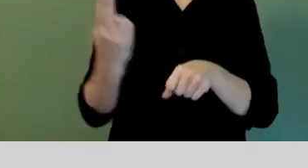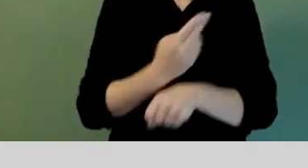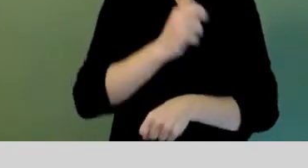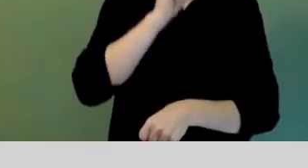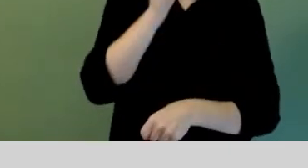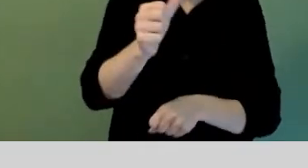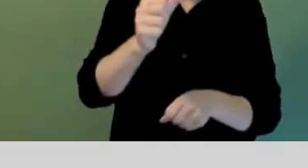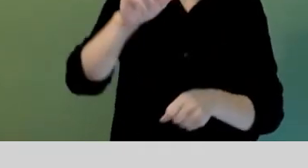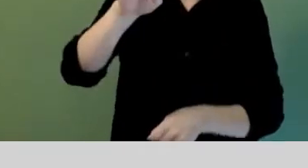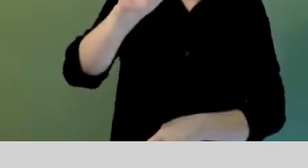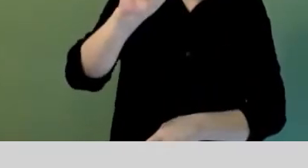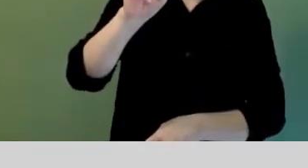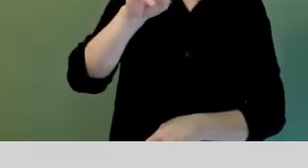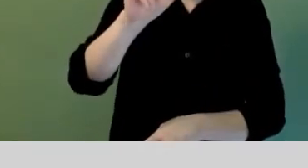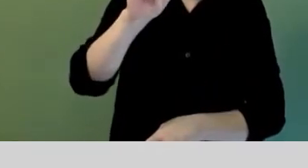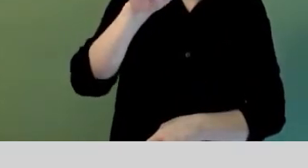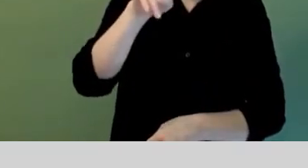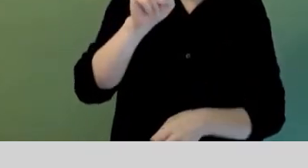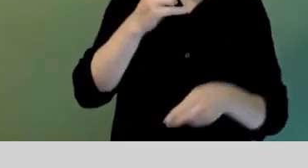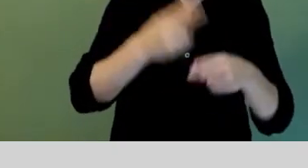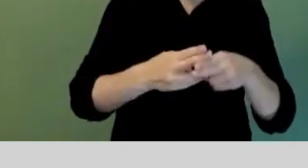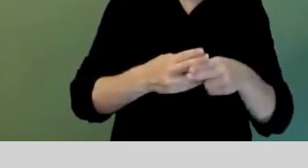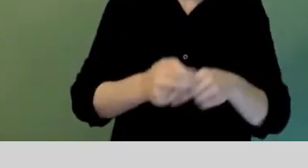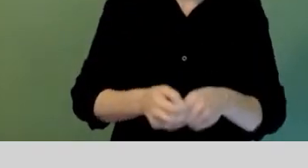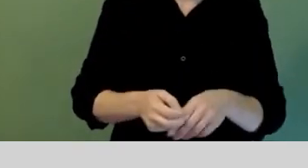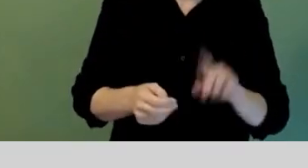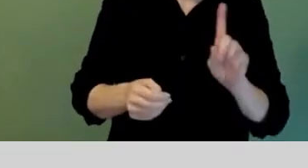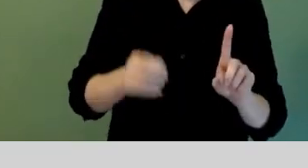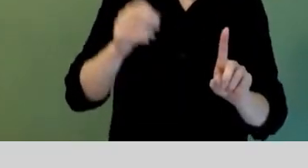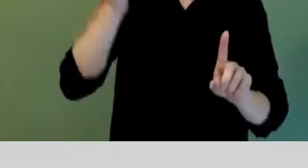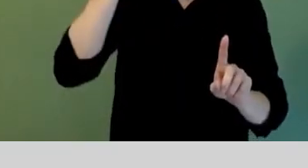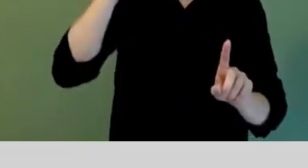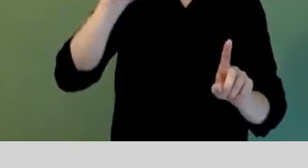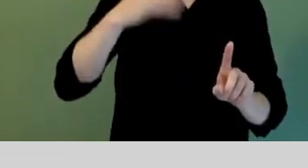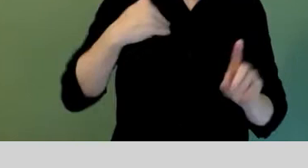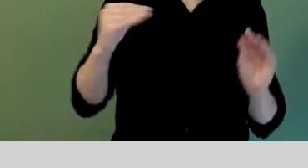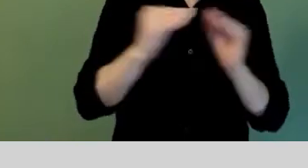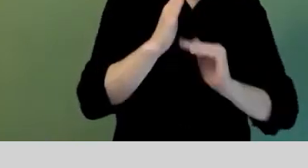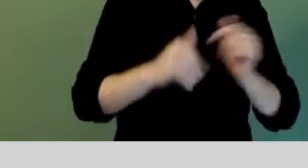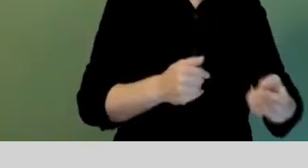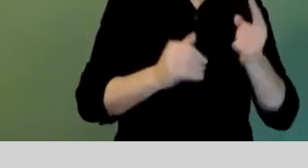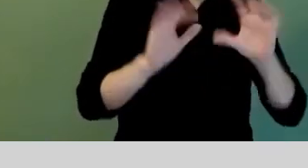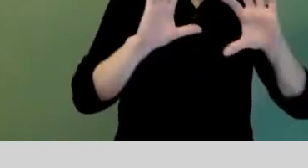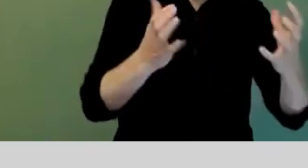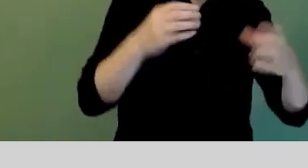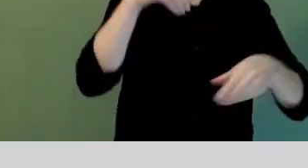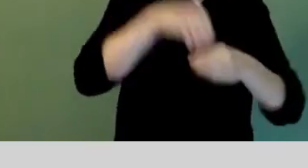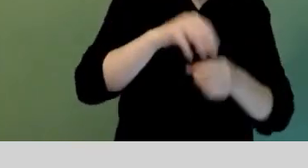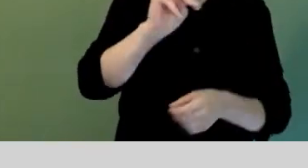Because if we have more than one class in the same module, we need to make sure that the names of the corresponding factory functions